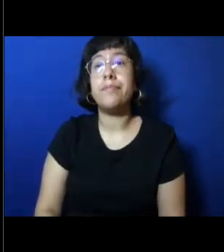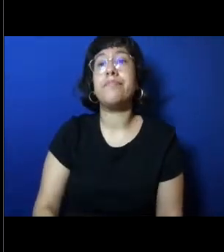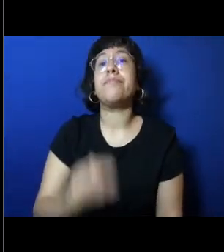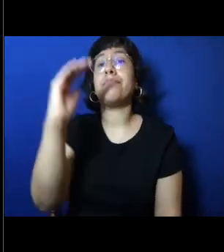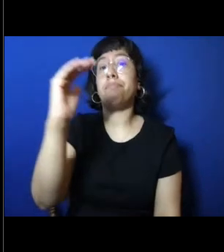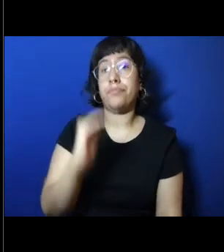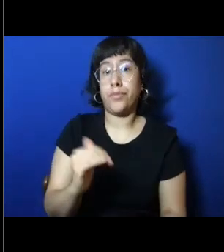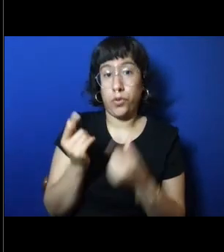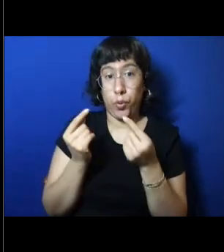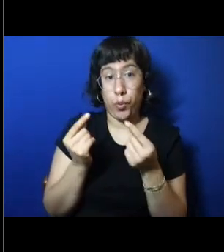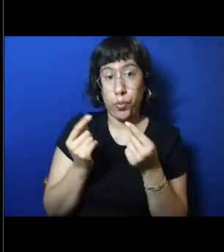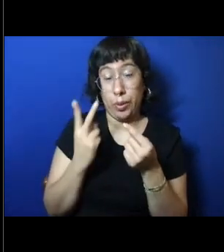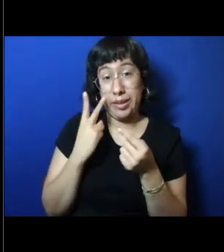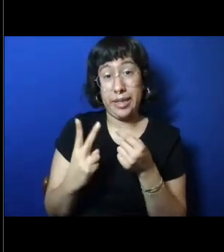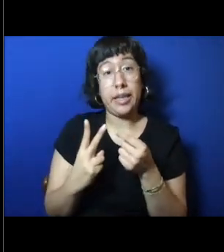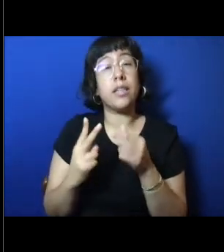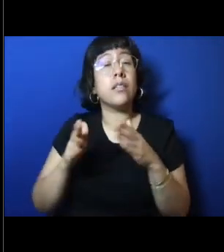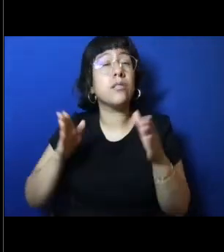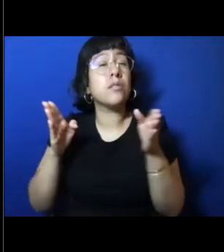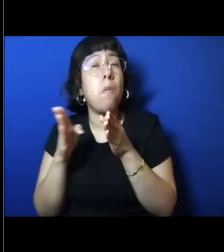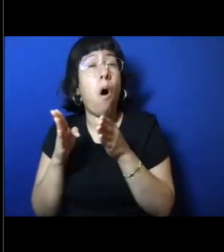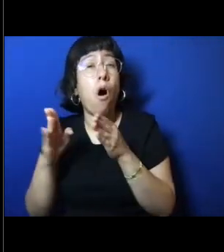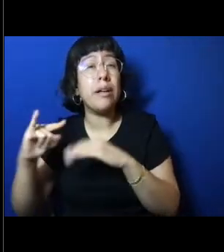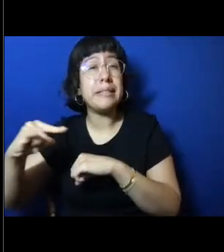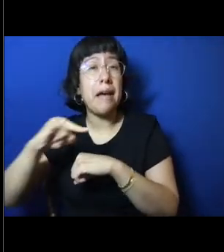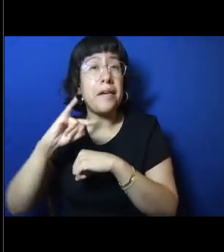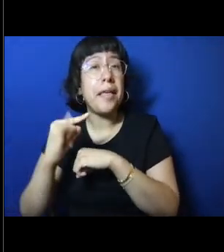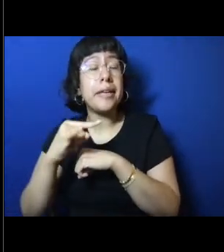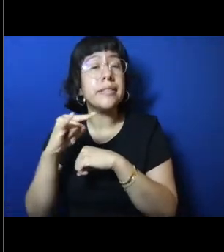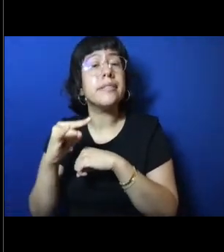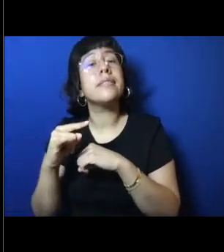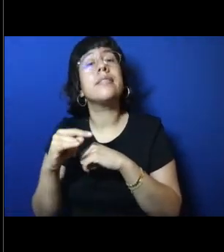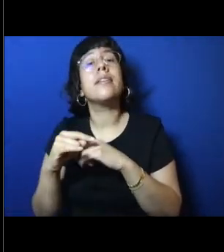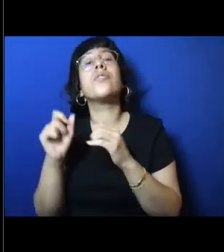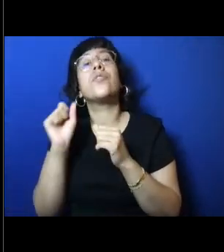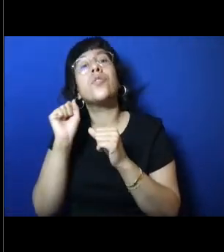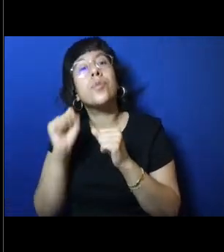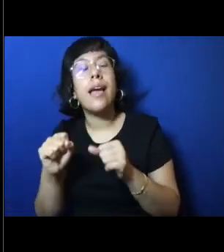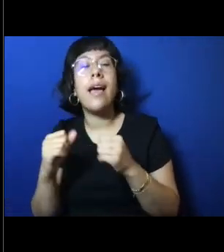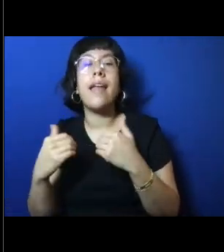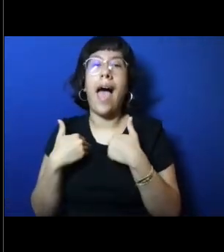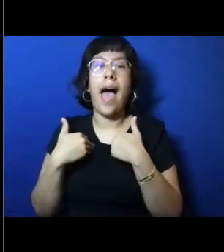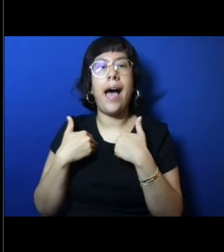little satellites and make them so you can plug and play a number of different types of instruments on it.